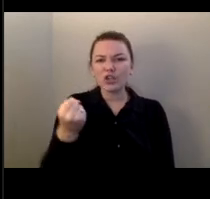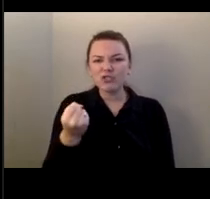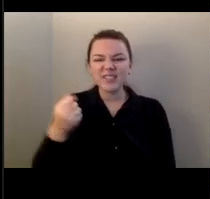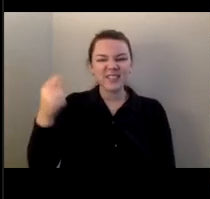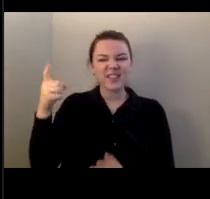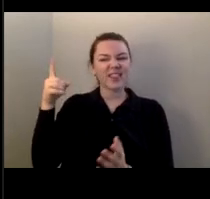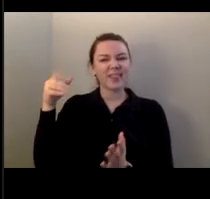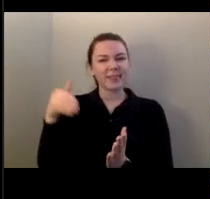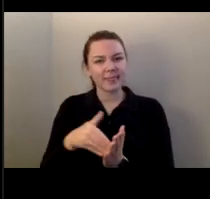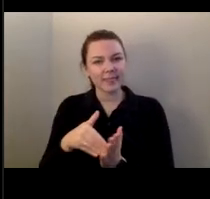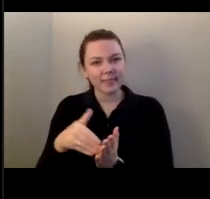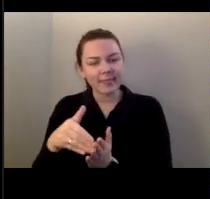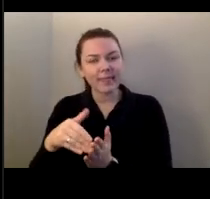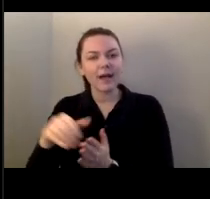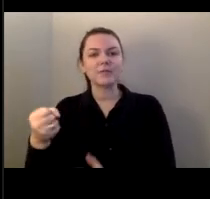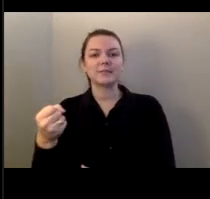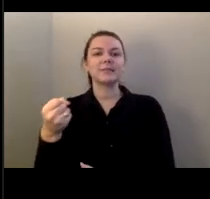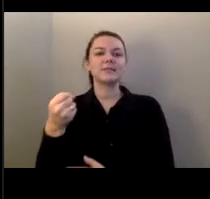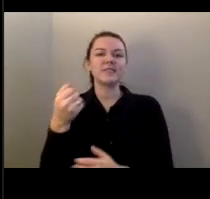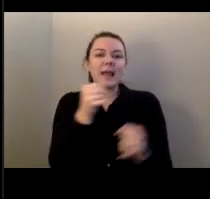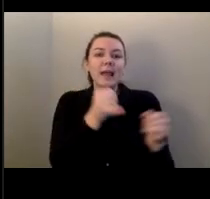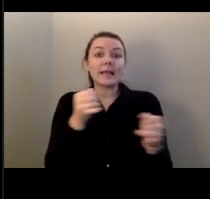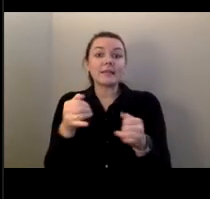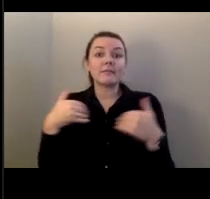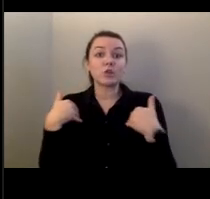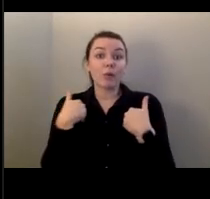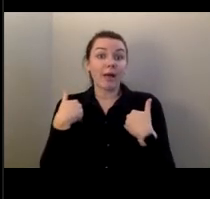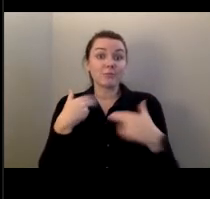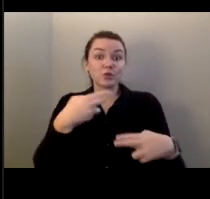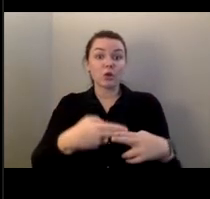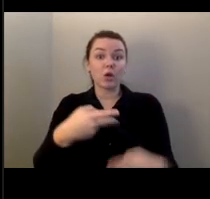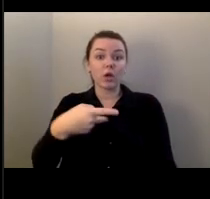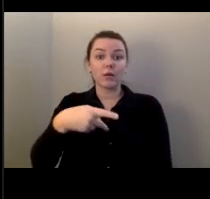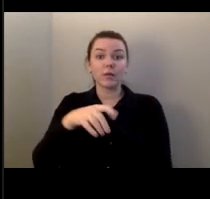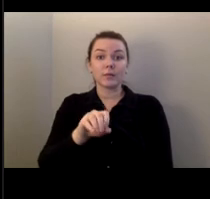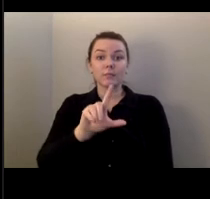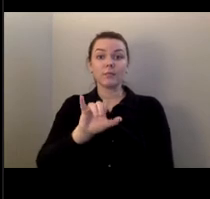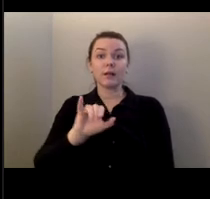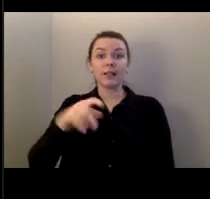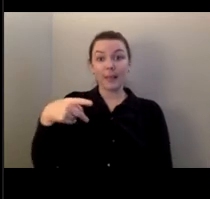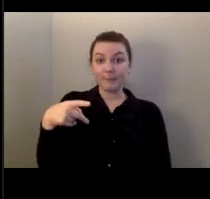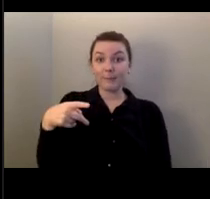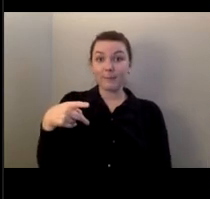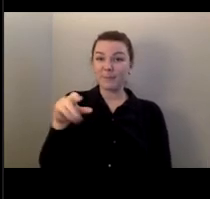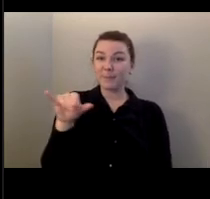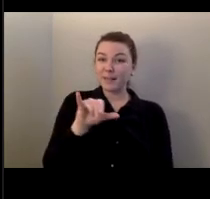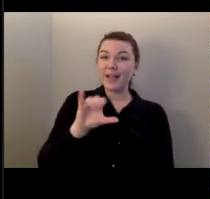of individual animals called polyps. They're kind of like 'ohana, yeah? Like family.